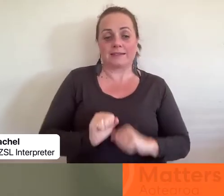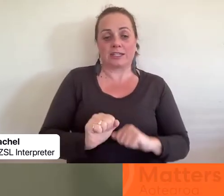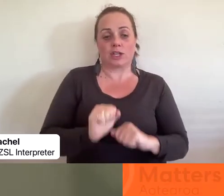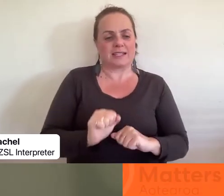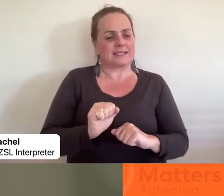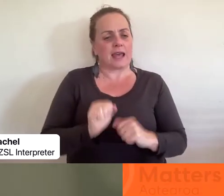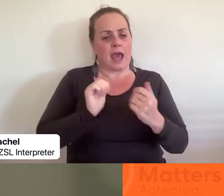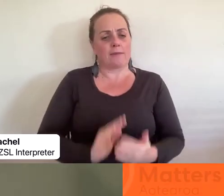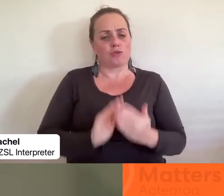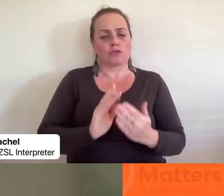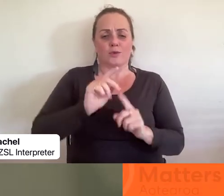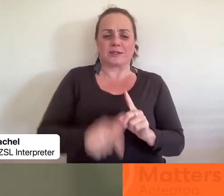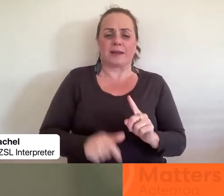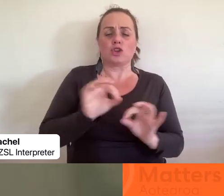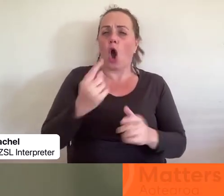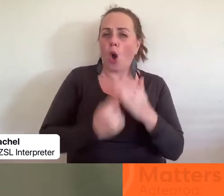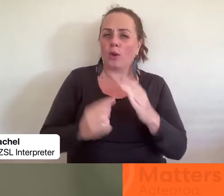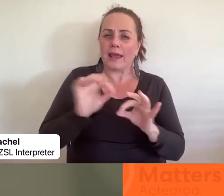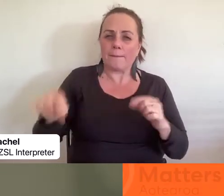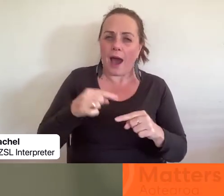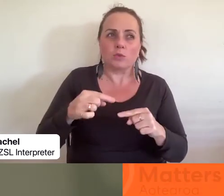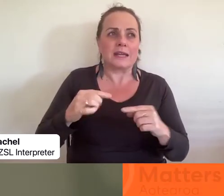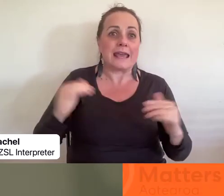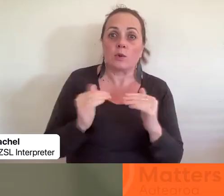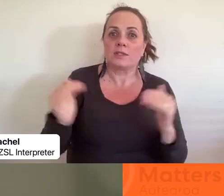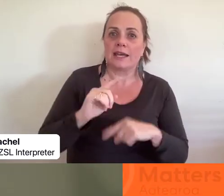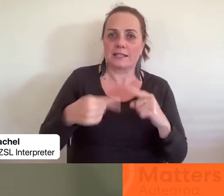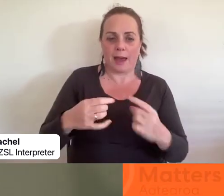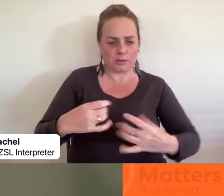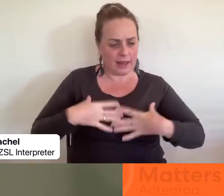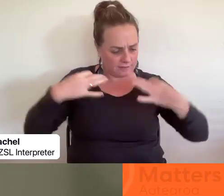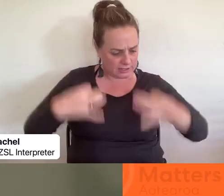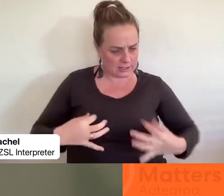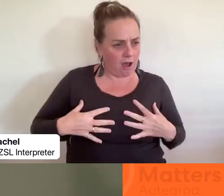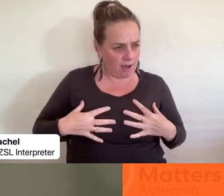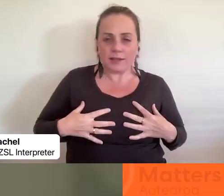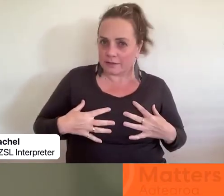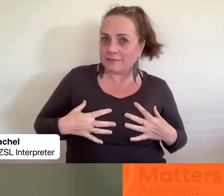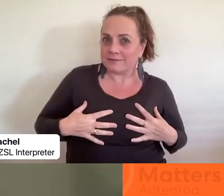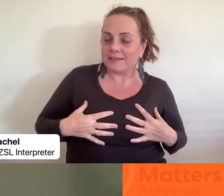about equity, it's about self determination. There's a lot of similarities between Māori